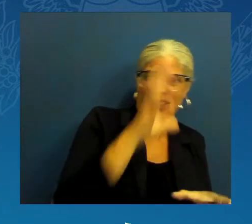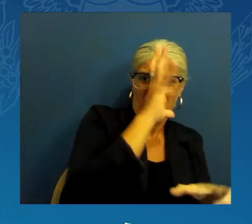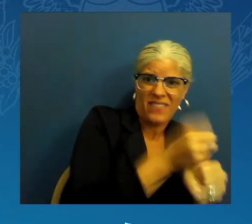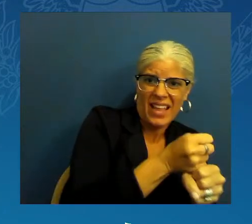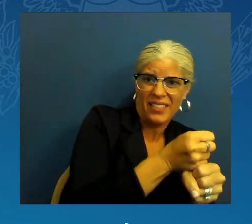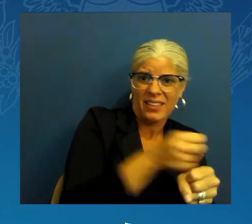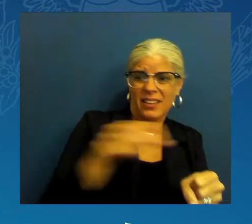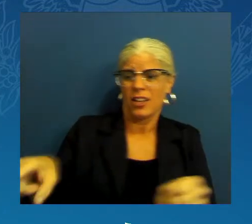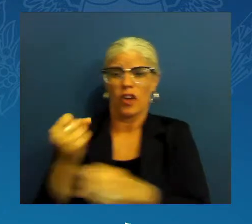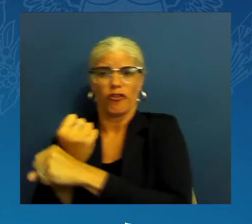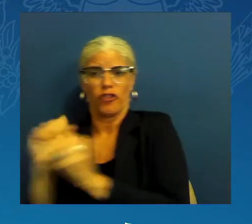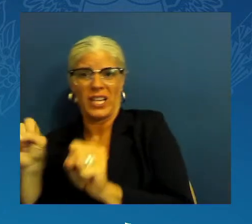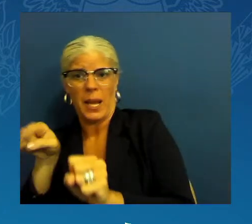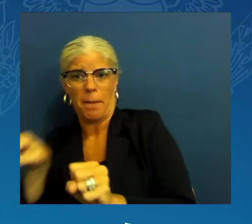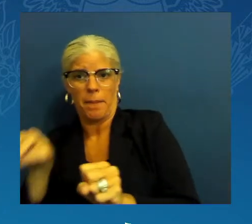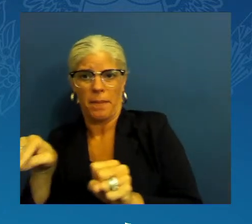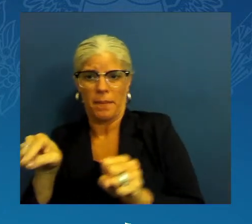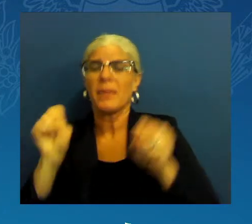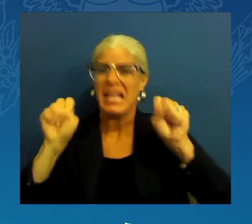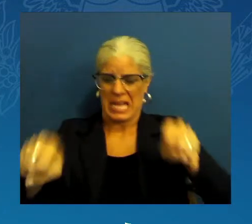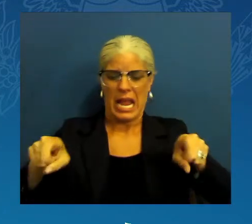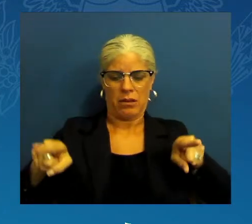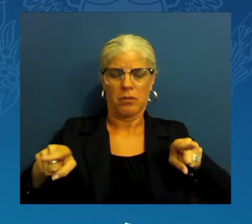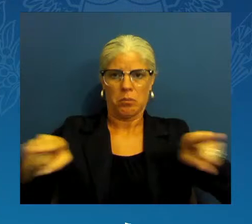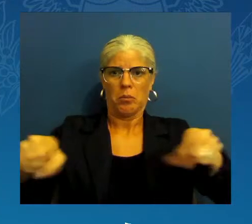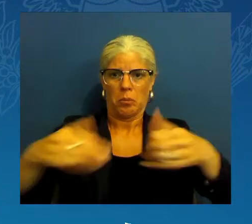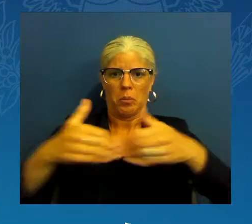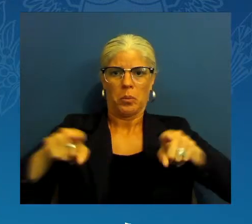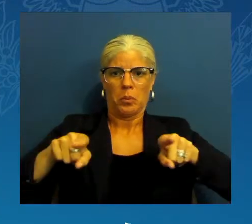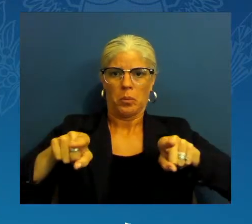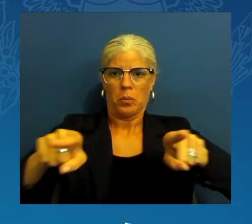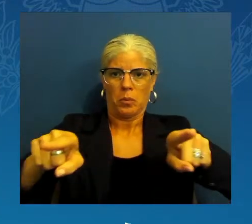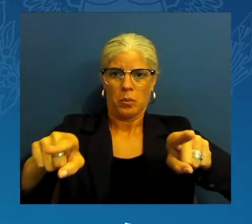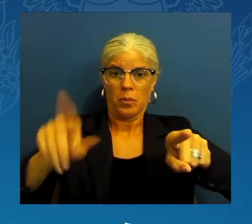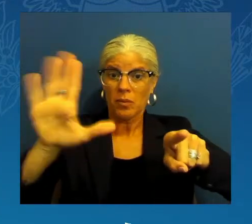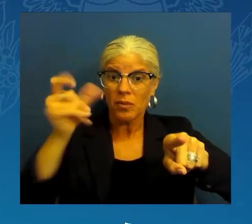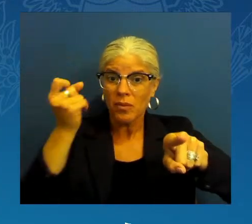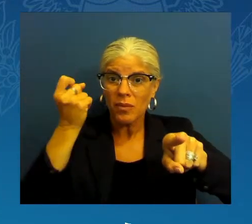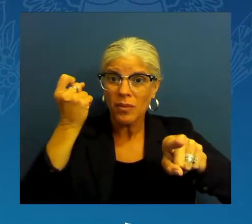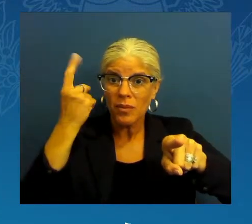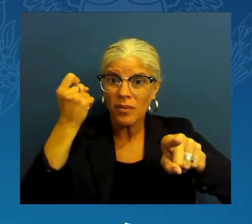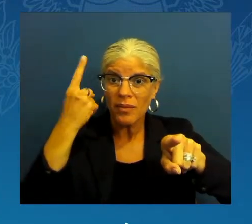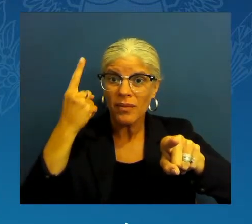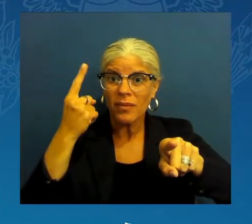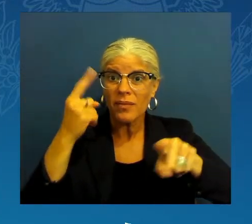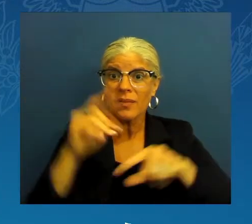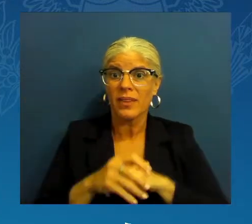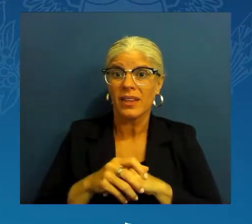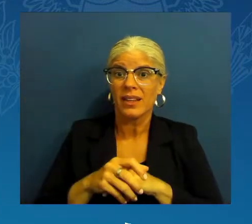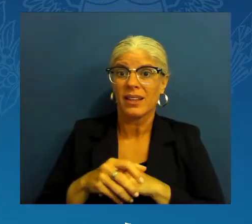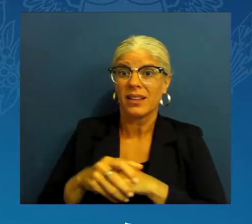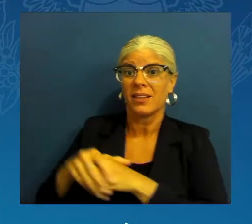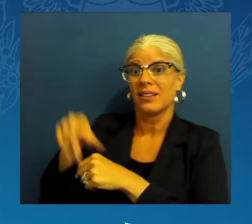And understand, when he was president, Donald Trump handpicked three members of the United States Supreme Court -- the court of Thurgood and R.B.G. --